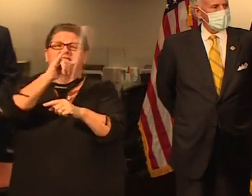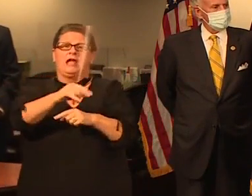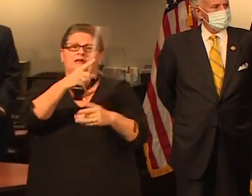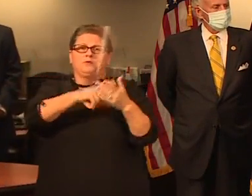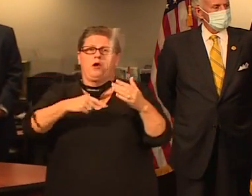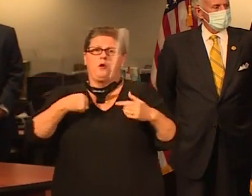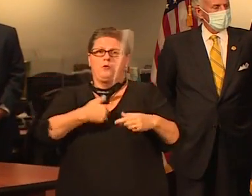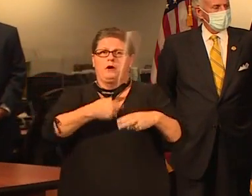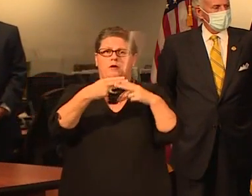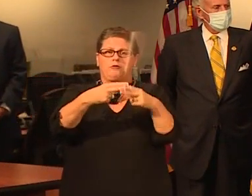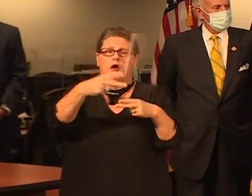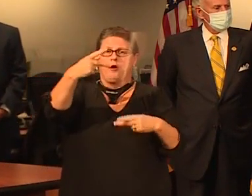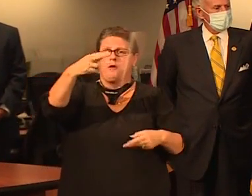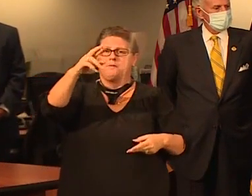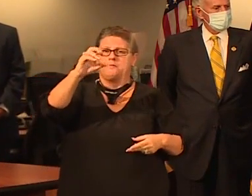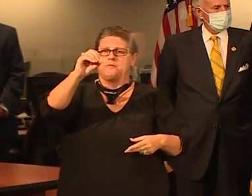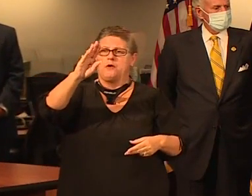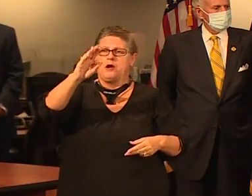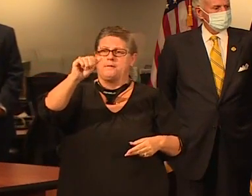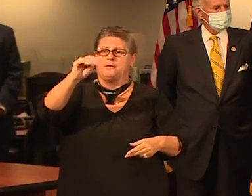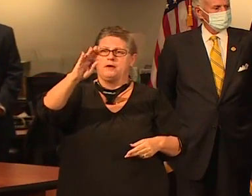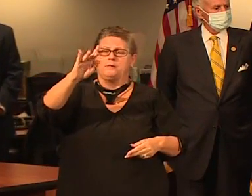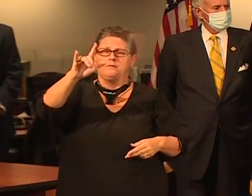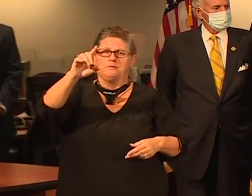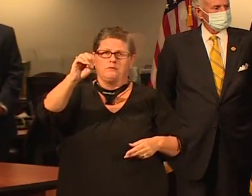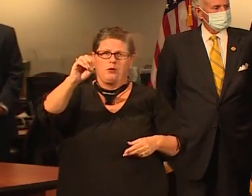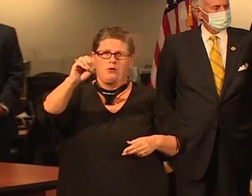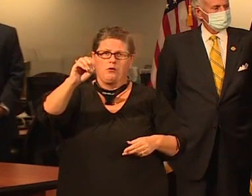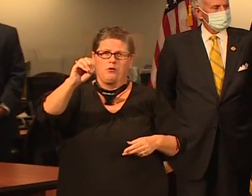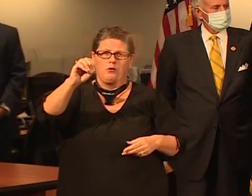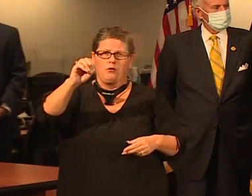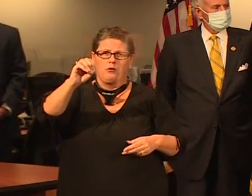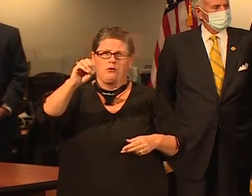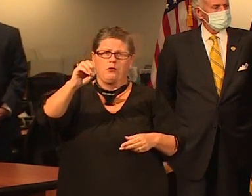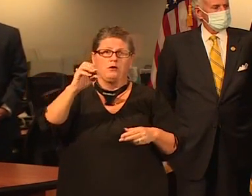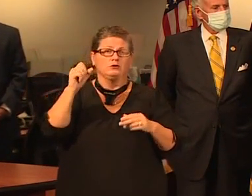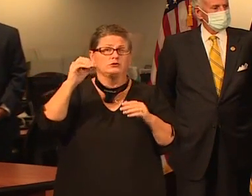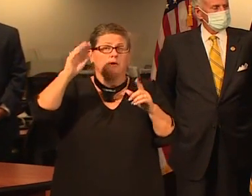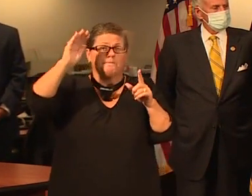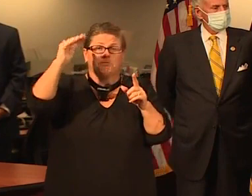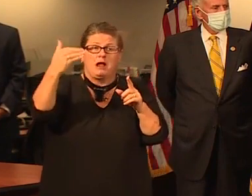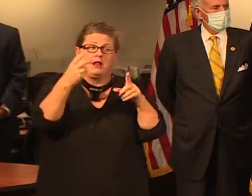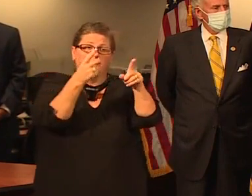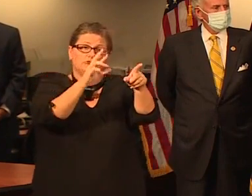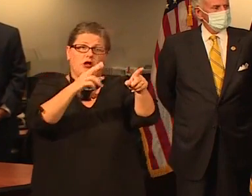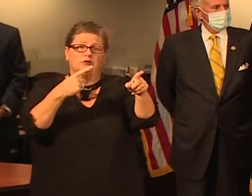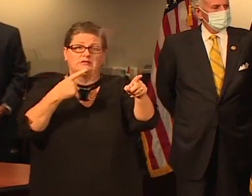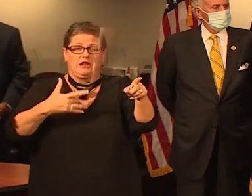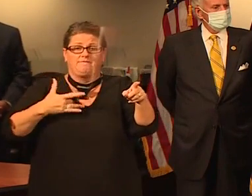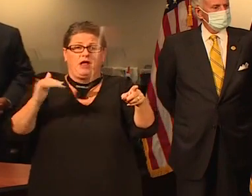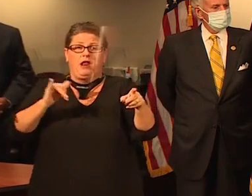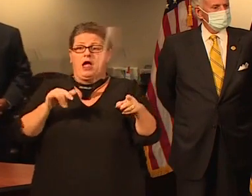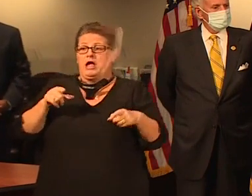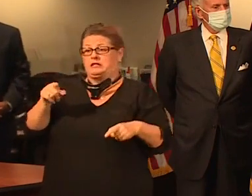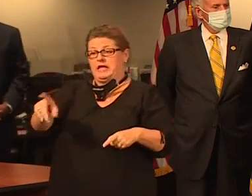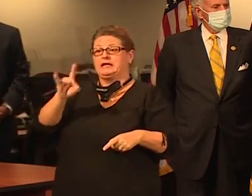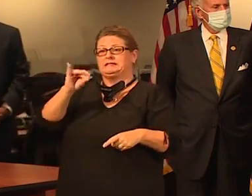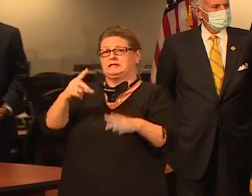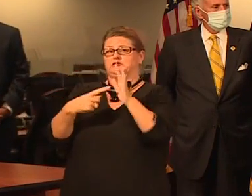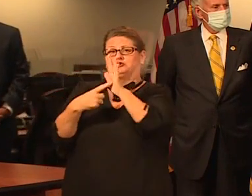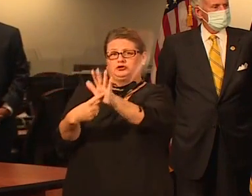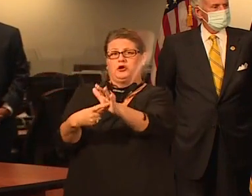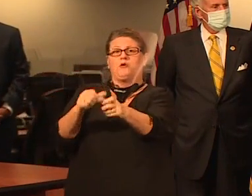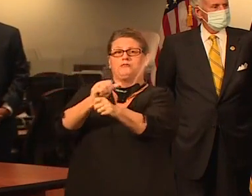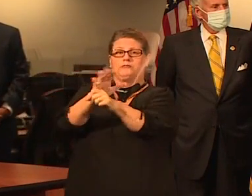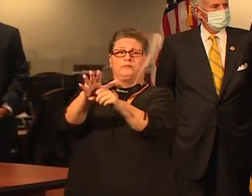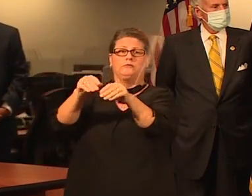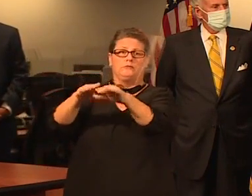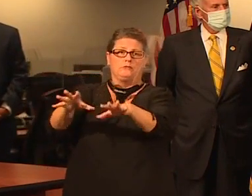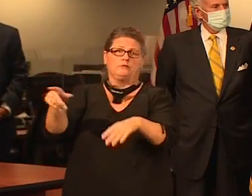THAT PERSON THEN, KIDDER THOUGH DEATH CERTIFICATE, AND THE RULES OF FILLING IT OUT, IN THE PROFESSIONAL JUDGMENT OF THE MEDICAL PROFESSIONAL HAD SIGNS AND